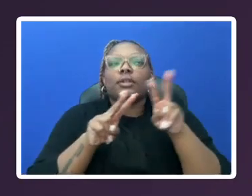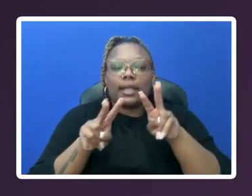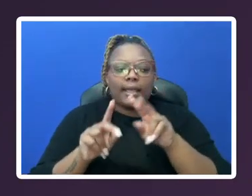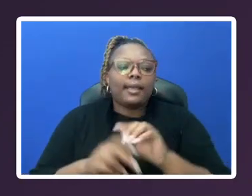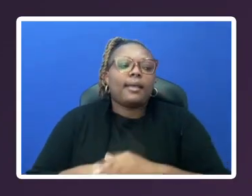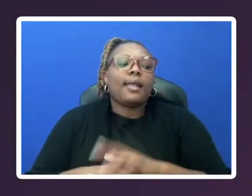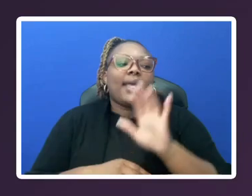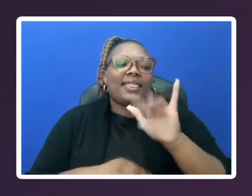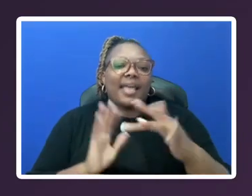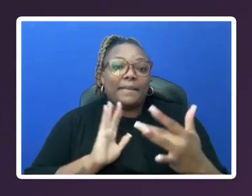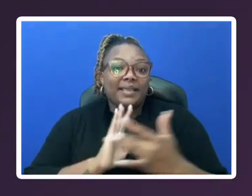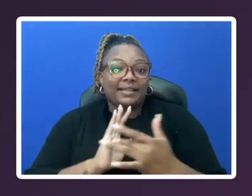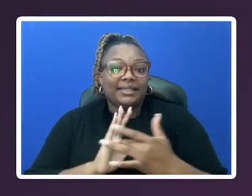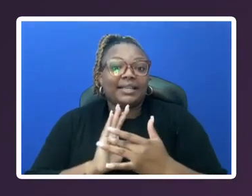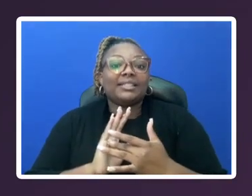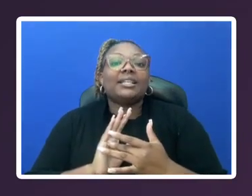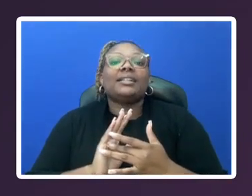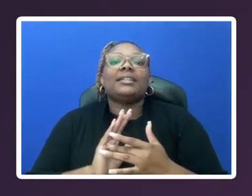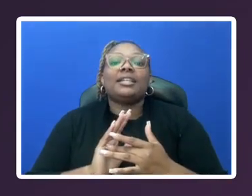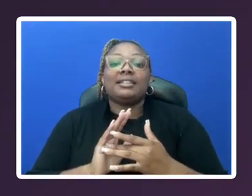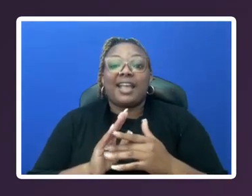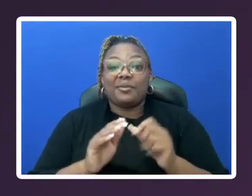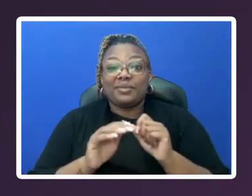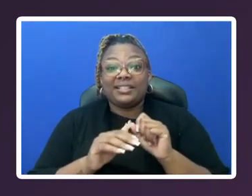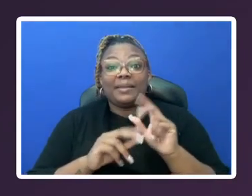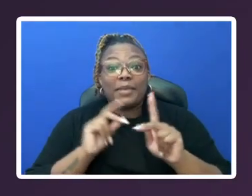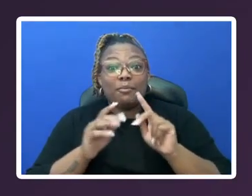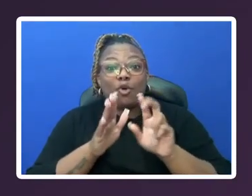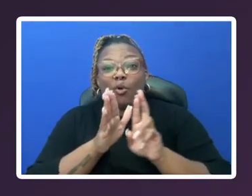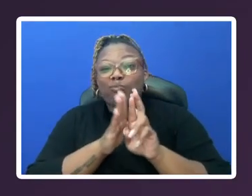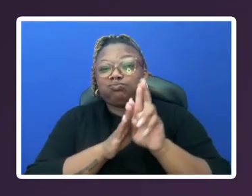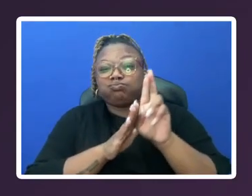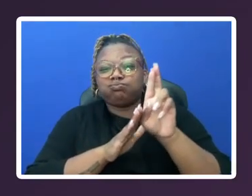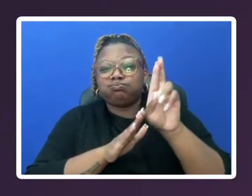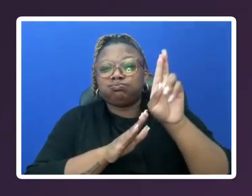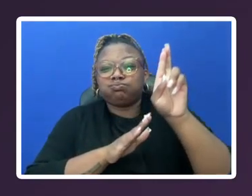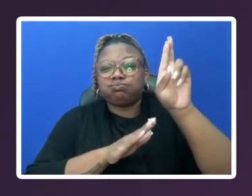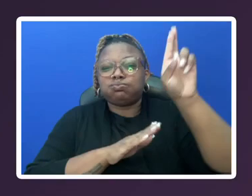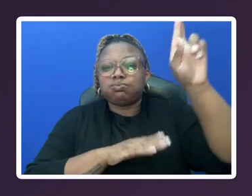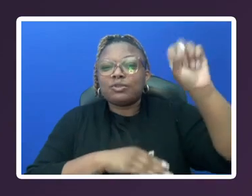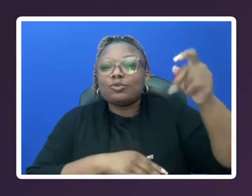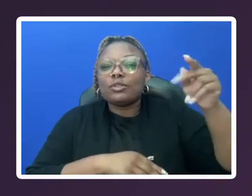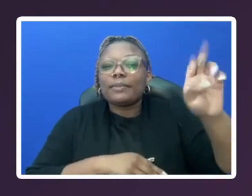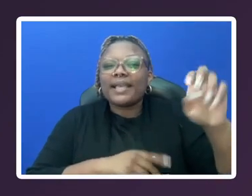was launching people into space, I can't help but not think this technology was cutting edge for the